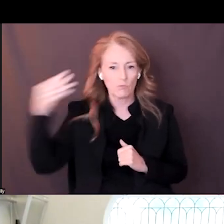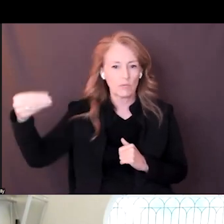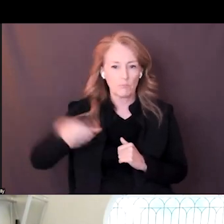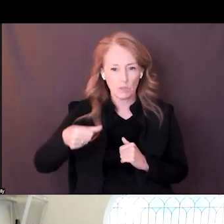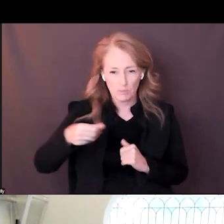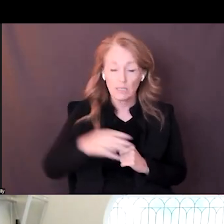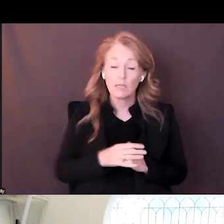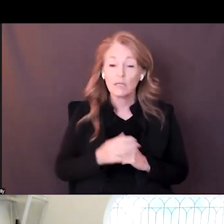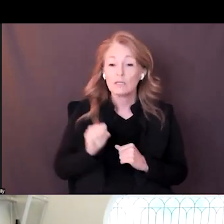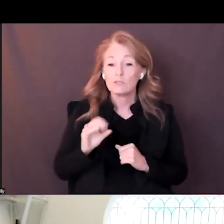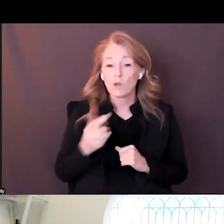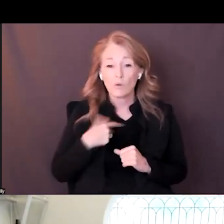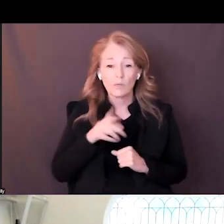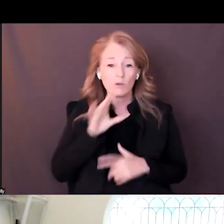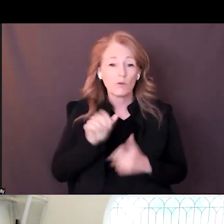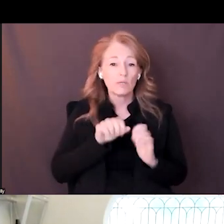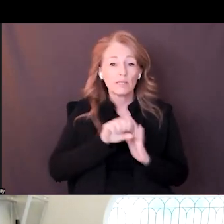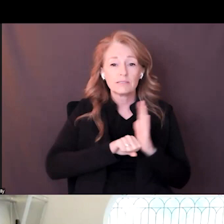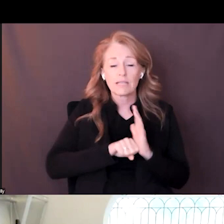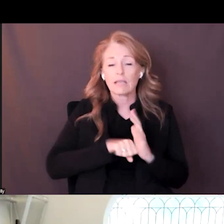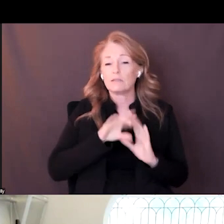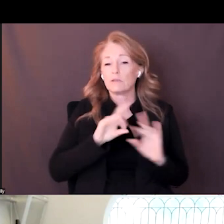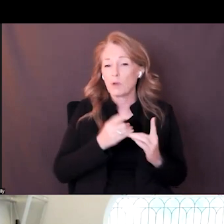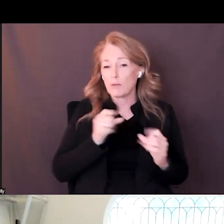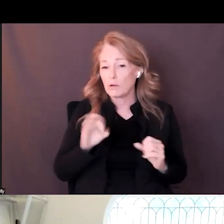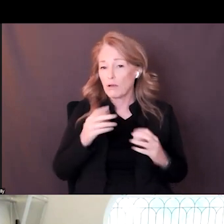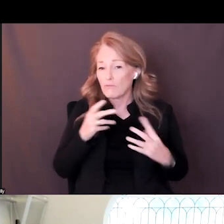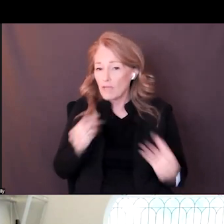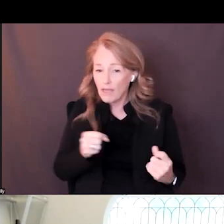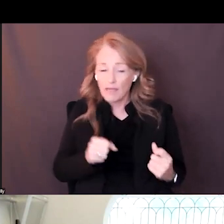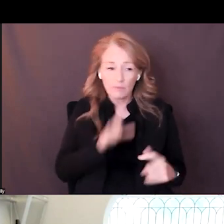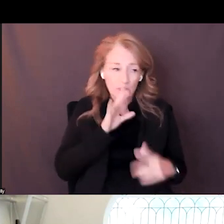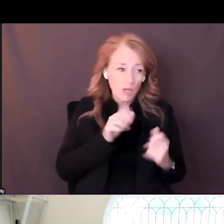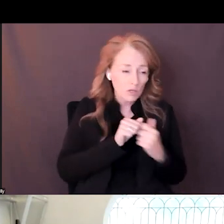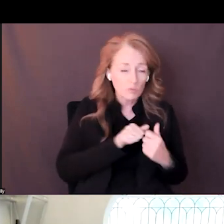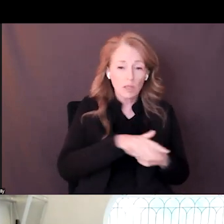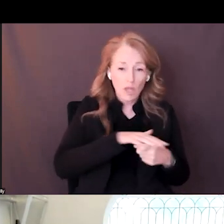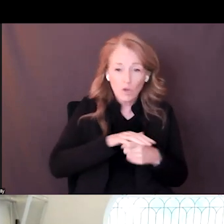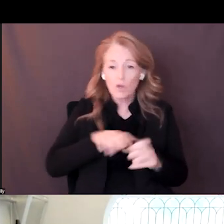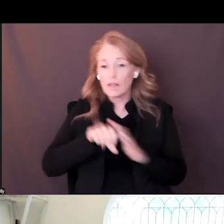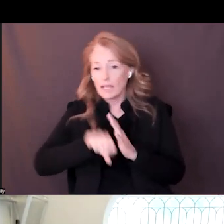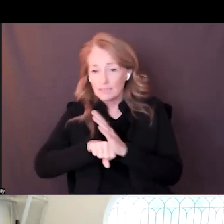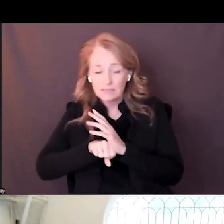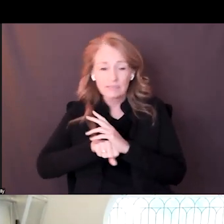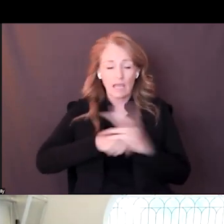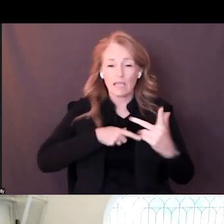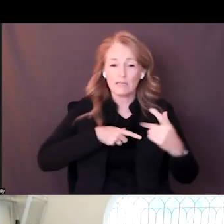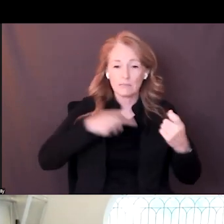WE SPOKE TO THE STATE DEPARTMENT OF HEALTH AND TALKED TO LOCAL AND STATE OFFICIALS AND NON-PROFITS AND HOSPITALS AND THE